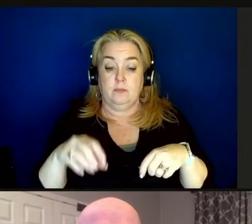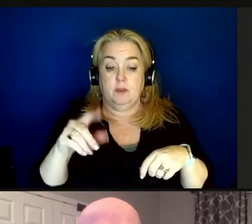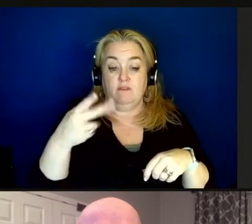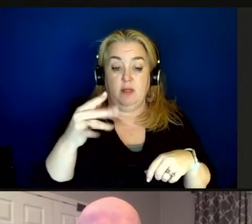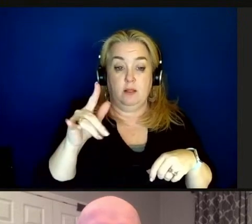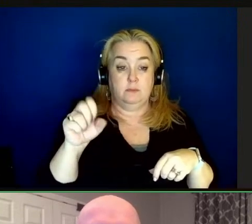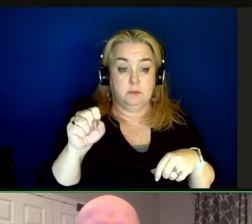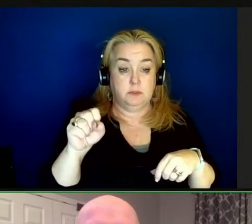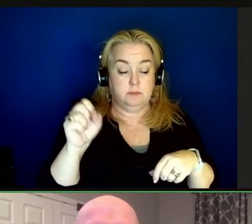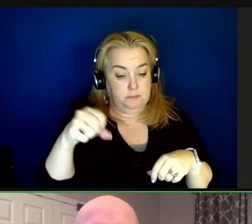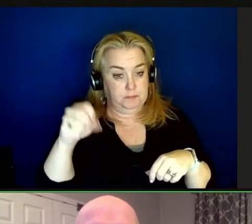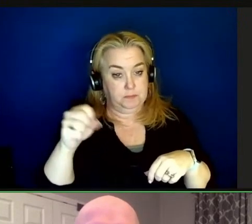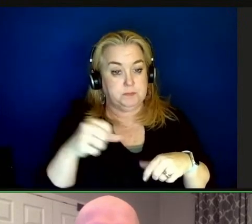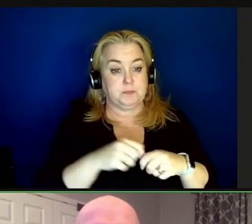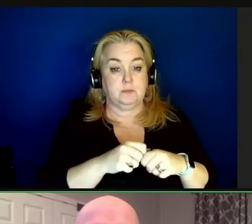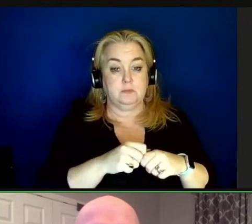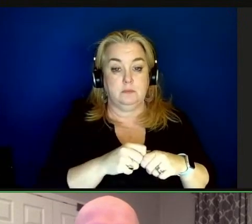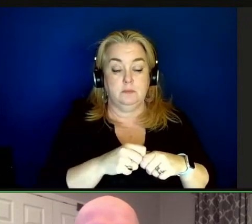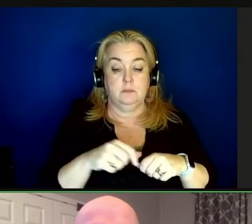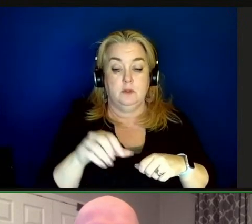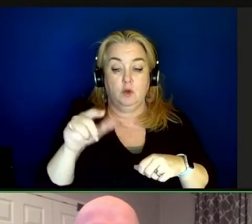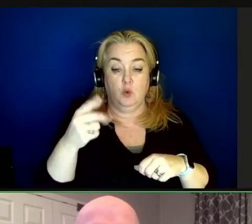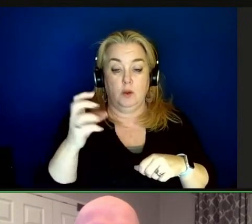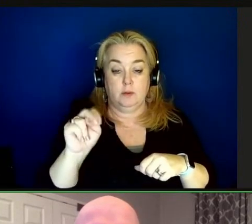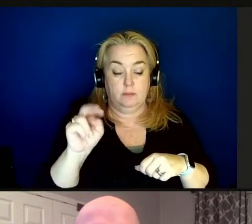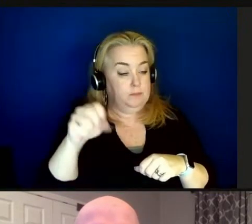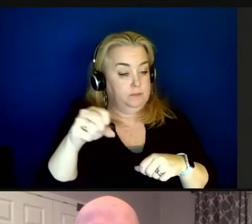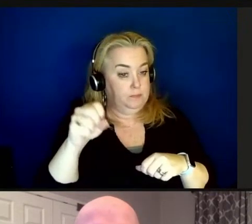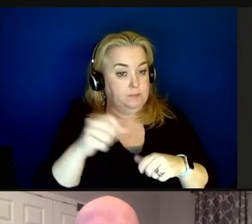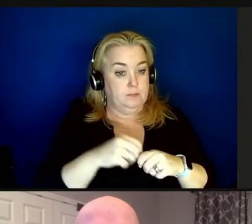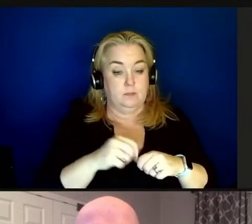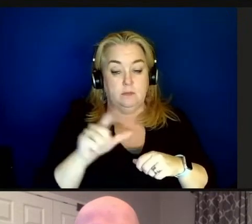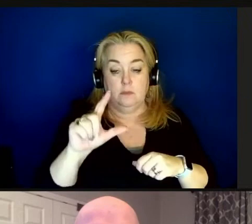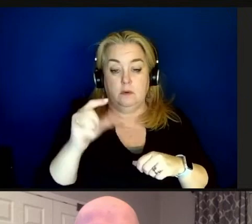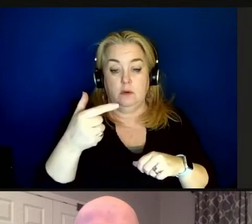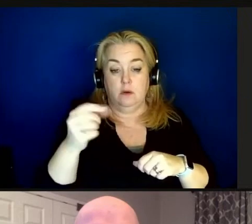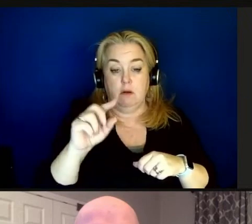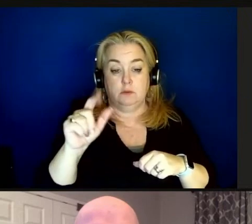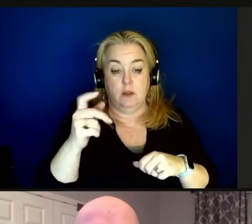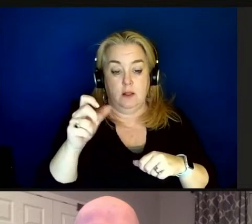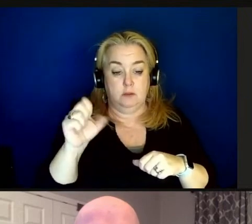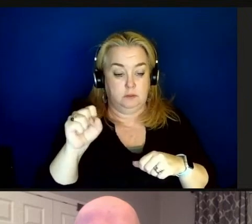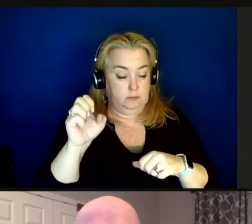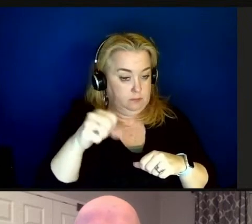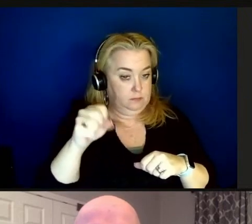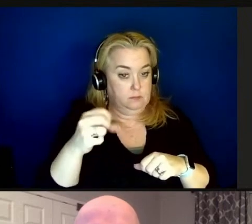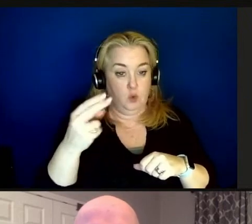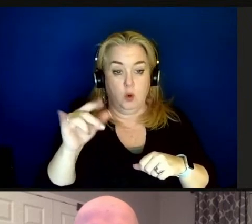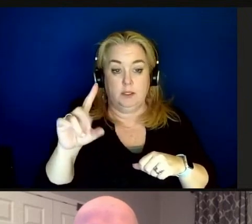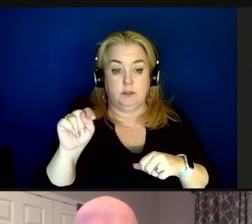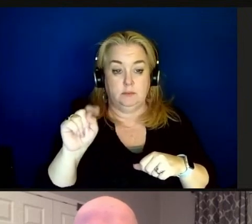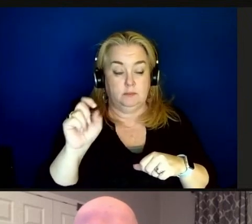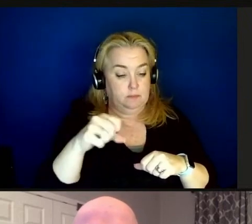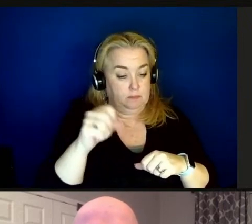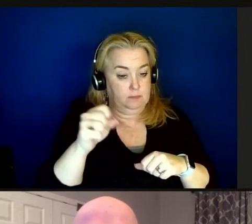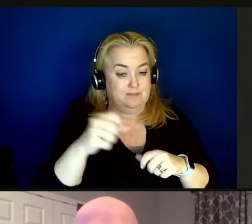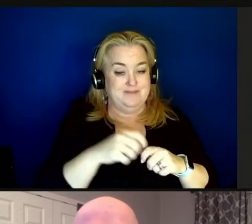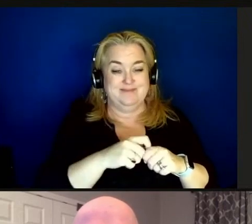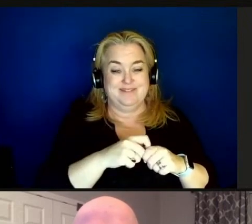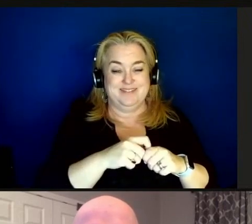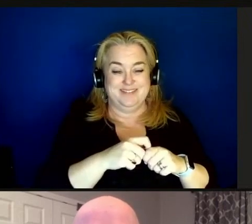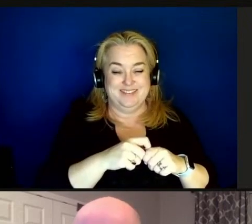HAS FINISHED YOGA PRESENT.